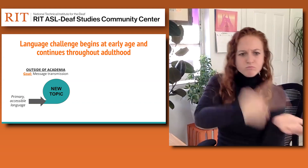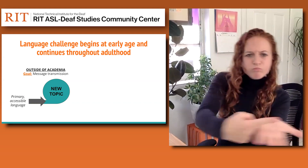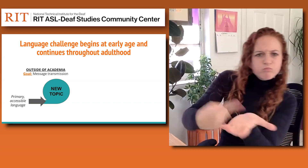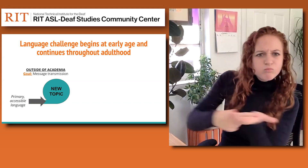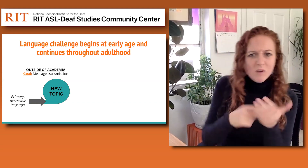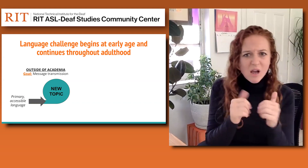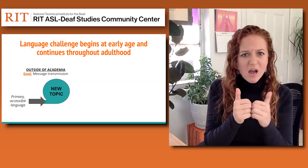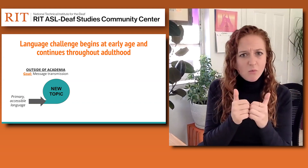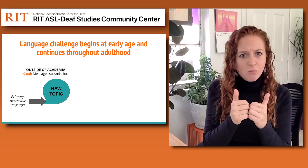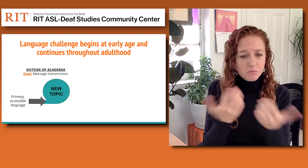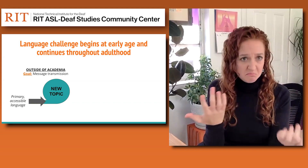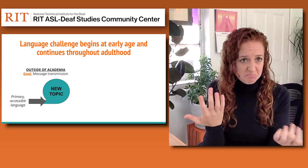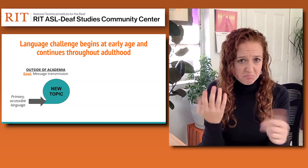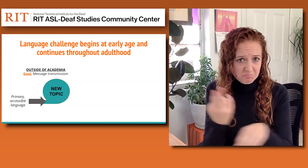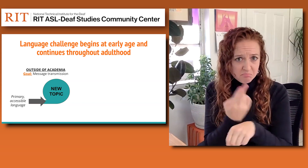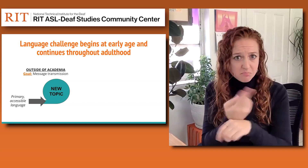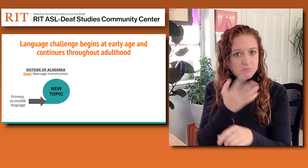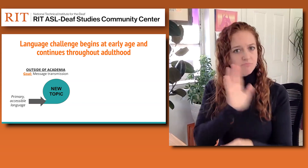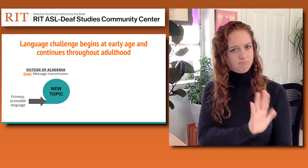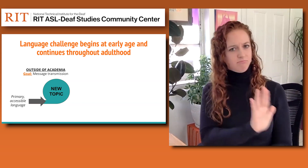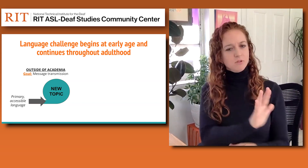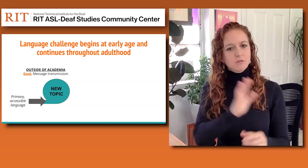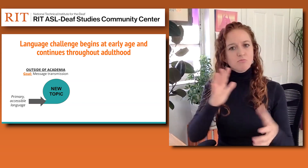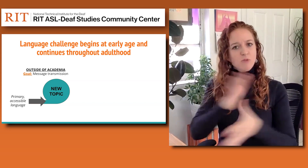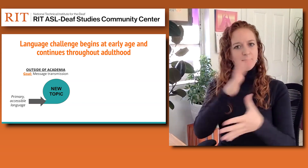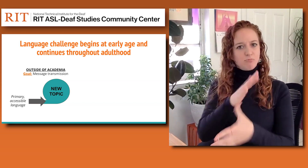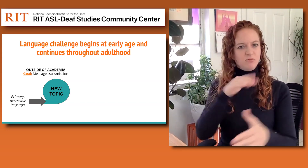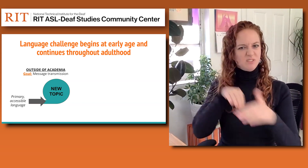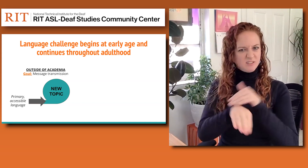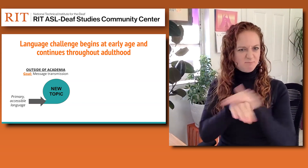and our friends, as children. How do we discuss things?